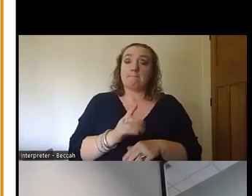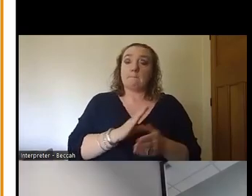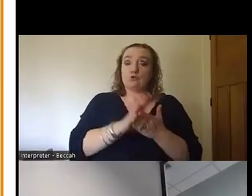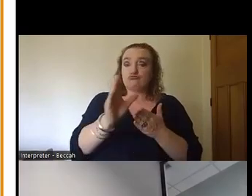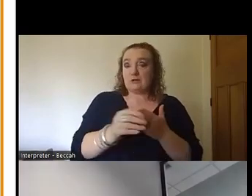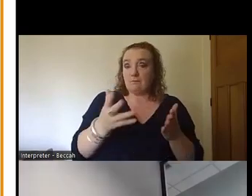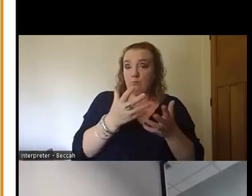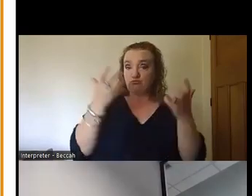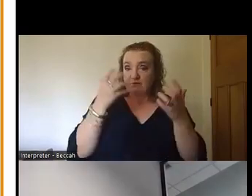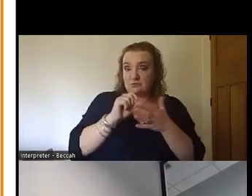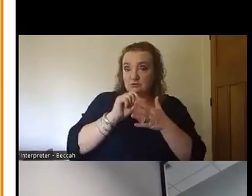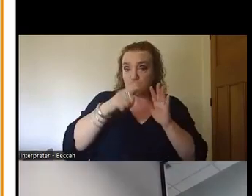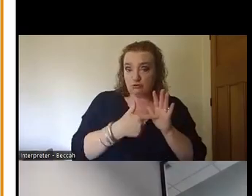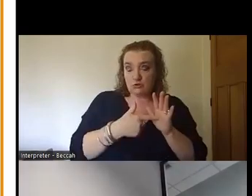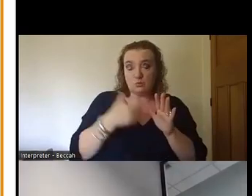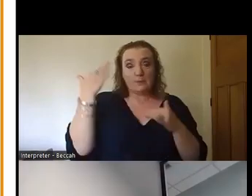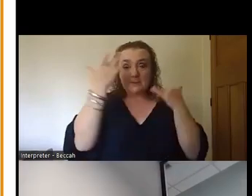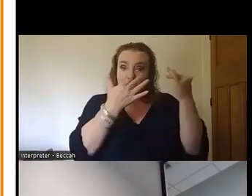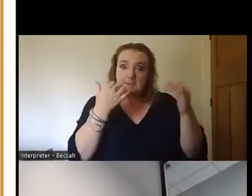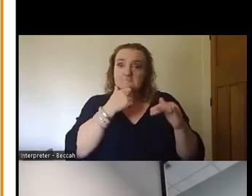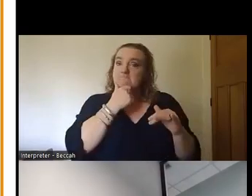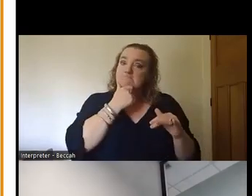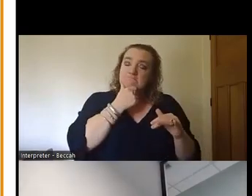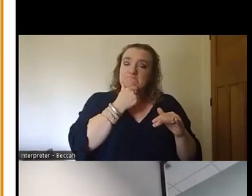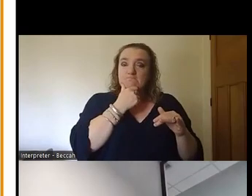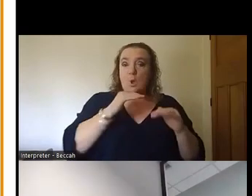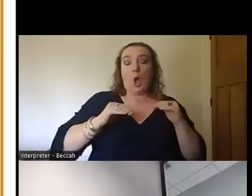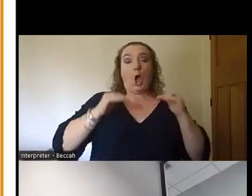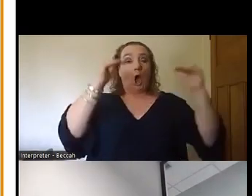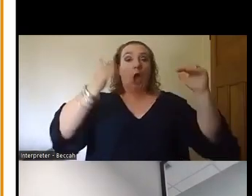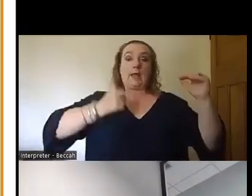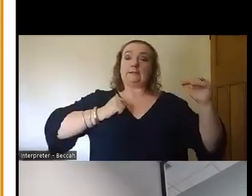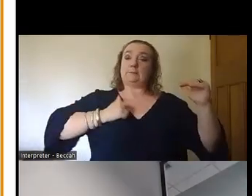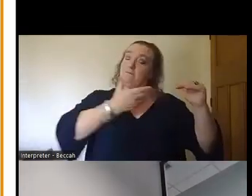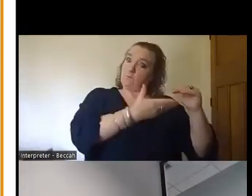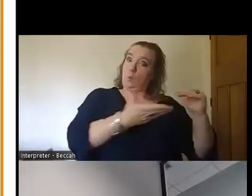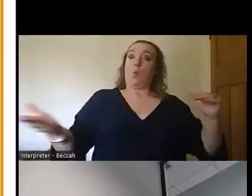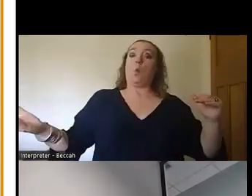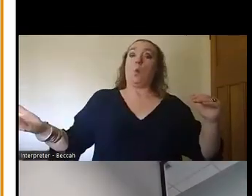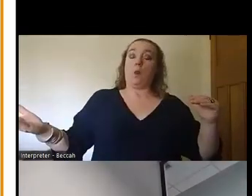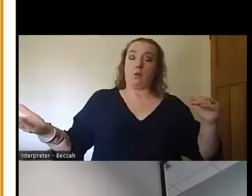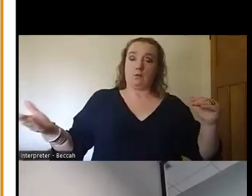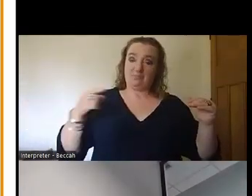to think about positioning the high expectations for all, which is one of our key principles.